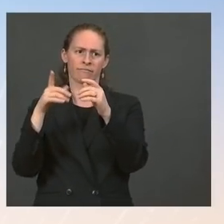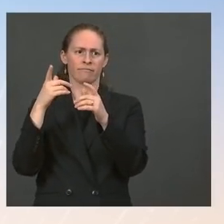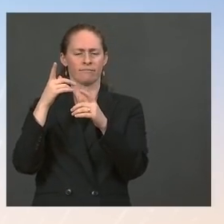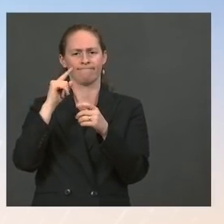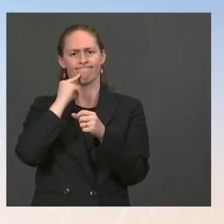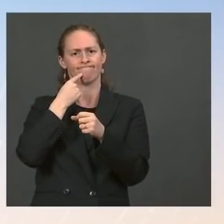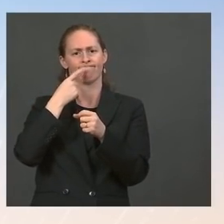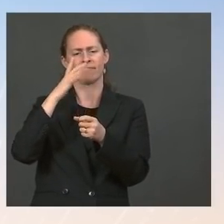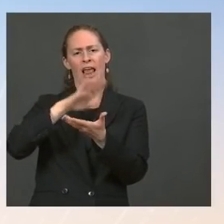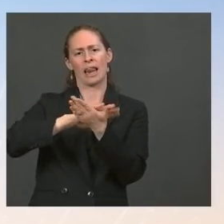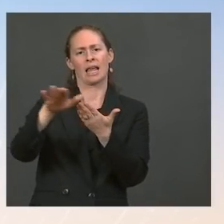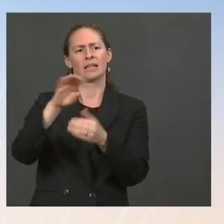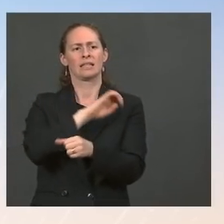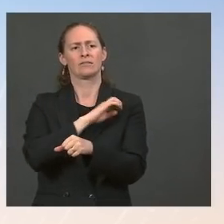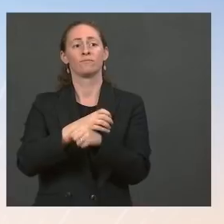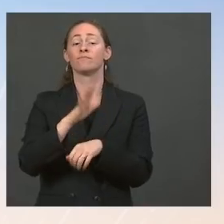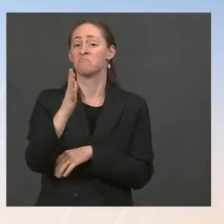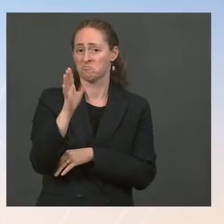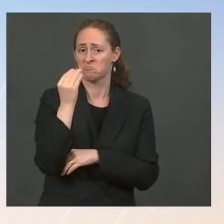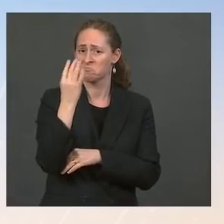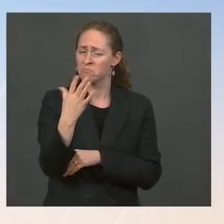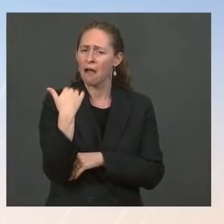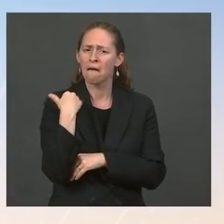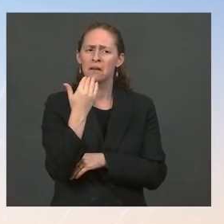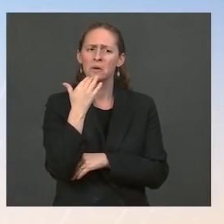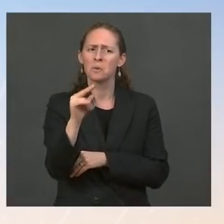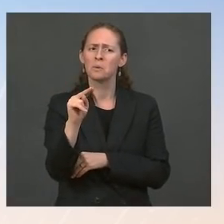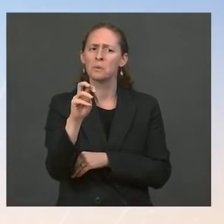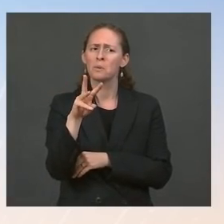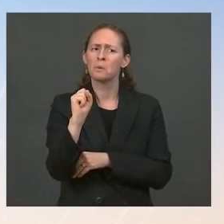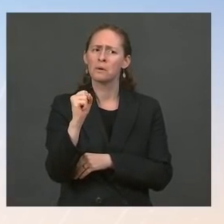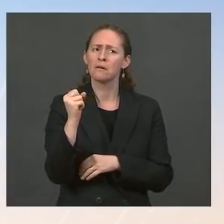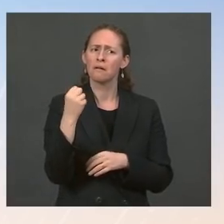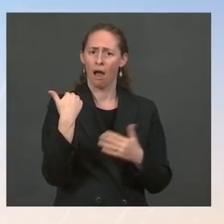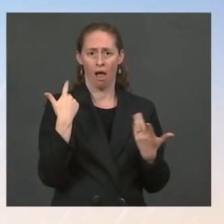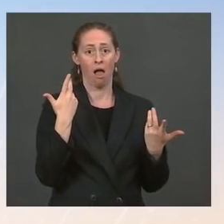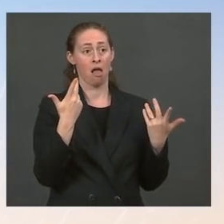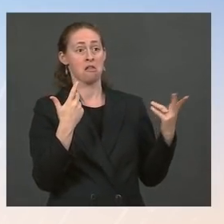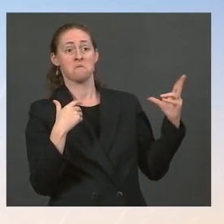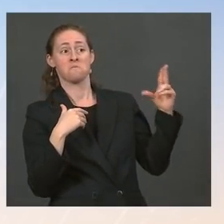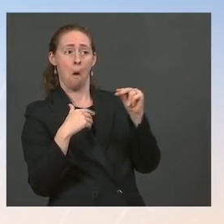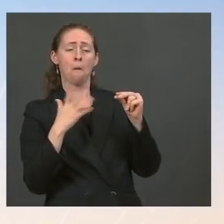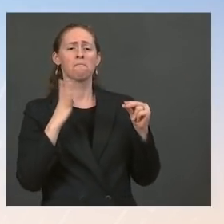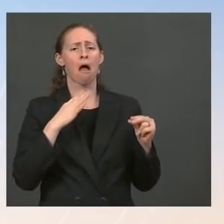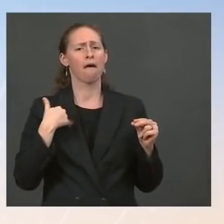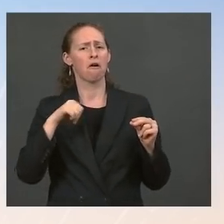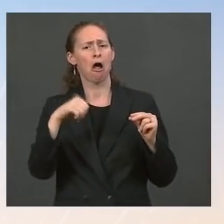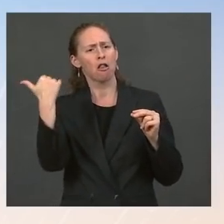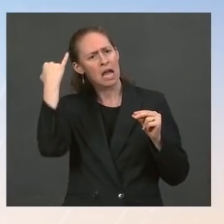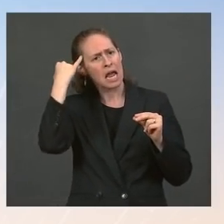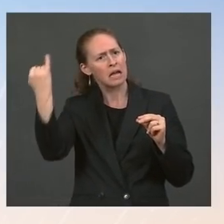The good news is there are a range of good ideas and proposals out there from members of Congress